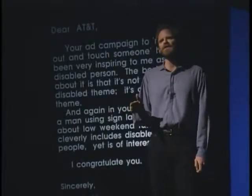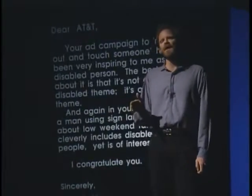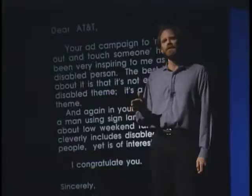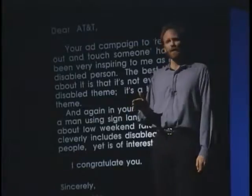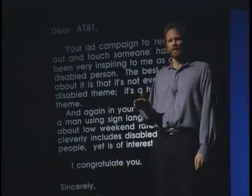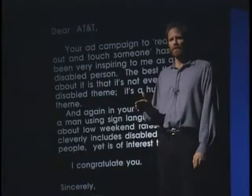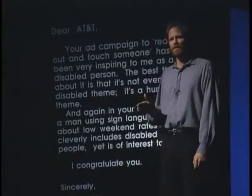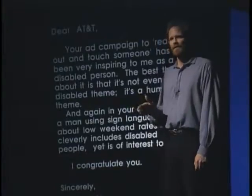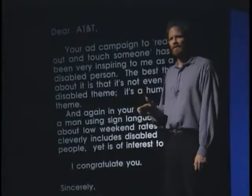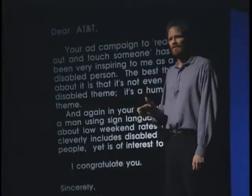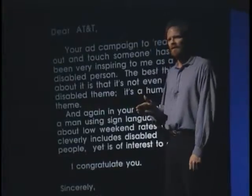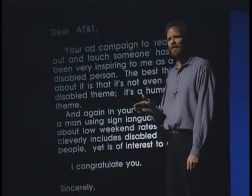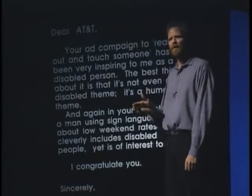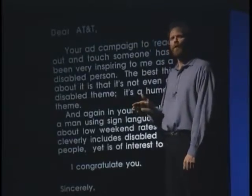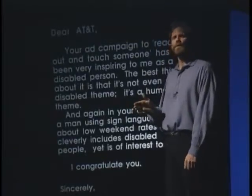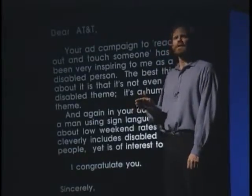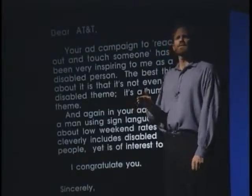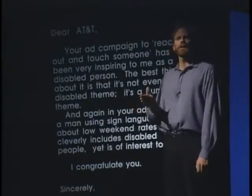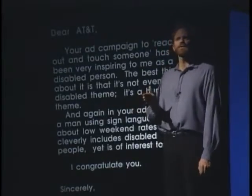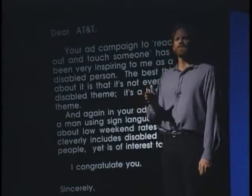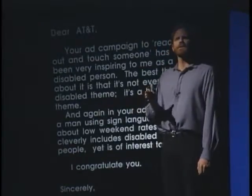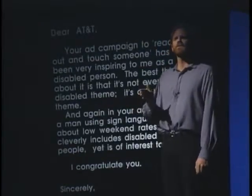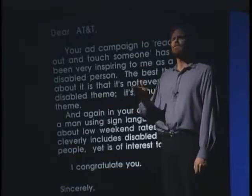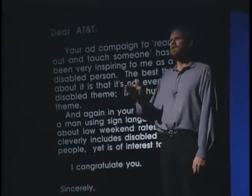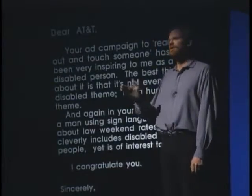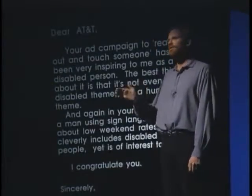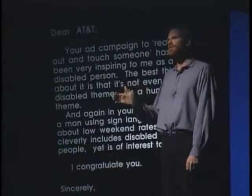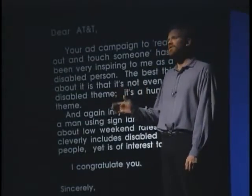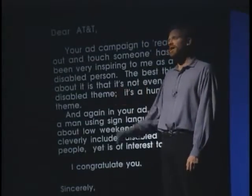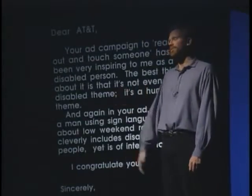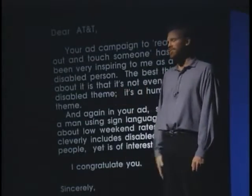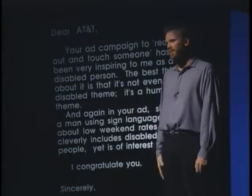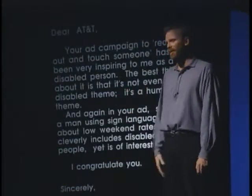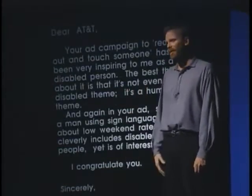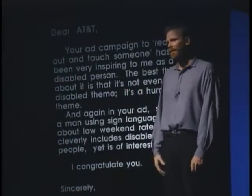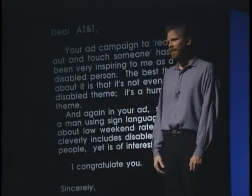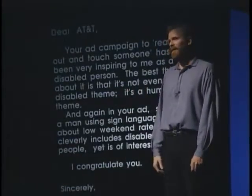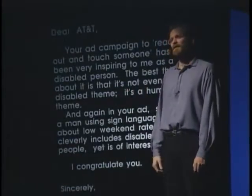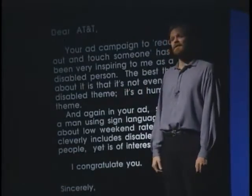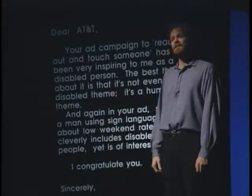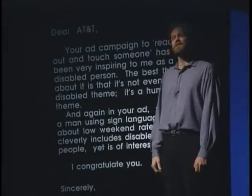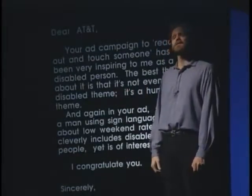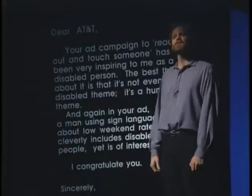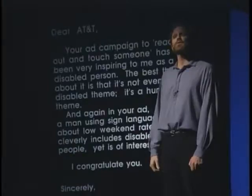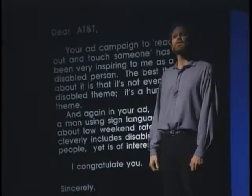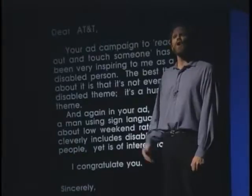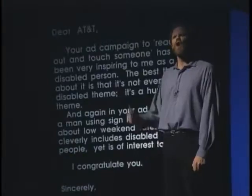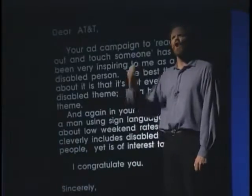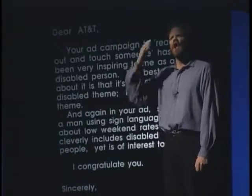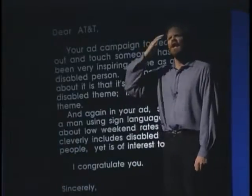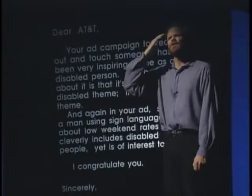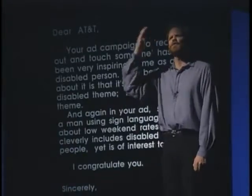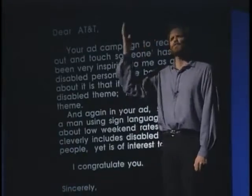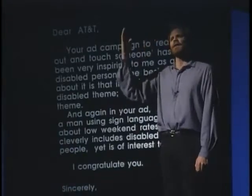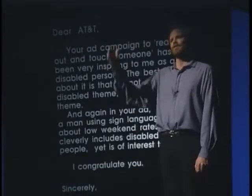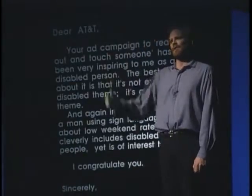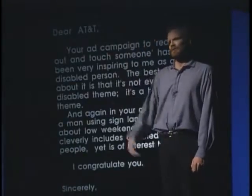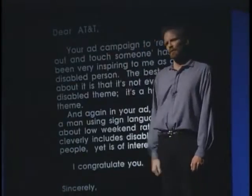sign language to tell about low weekend rates very cleverly includes disabled people yet is of interest to all I congratulate you